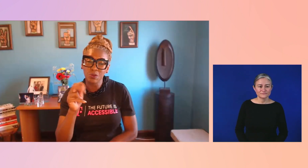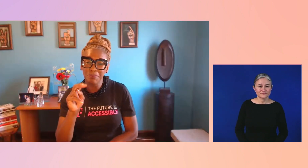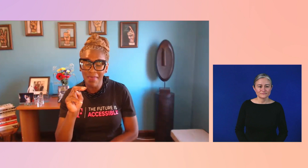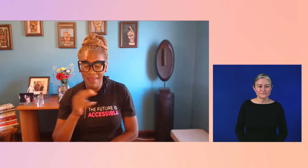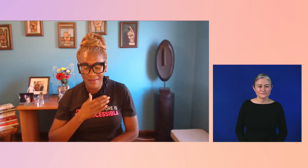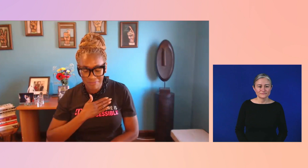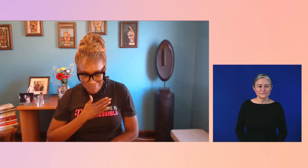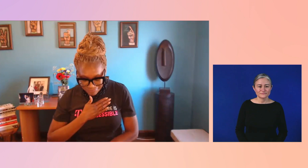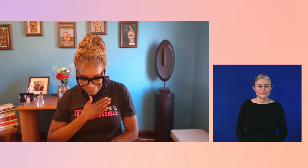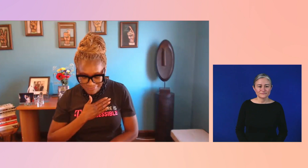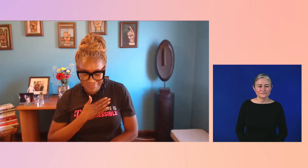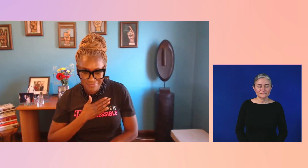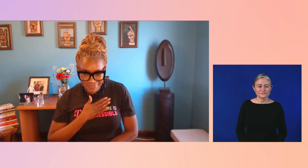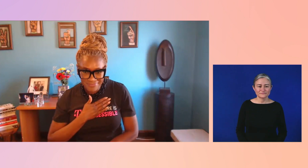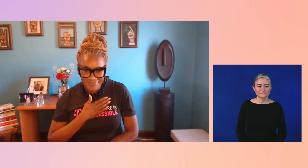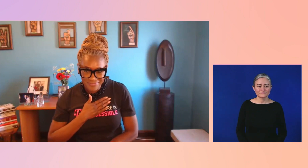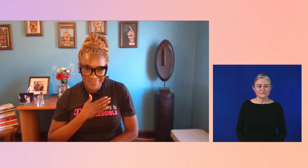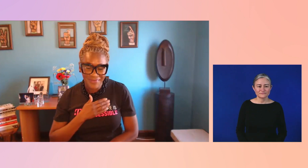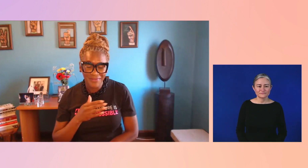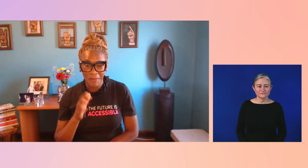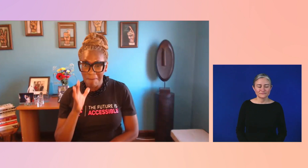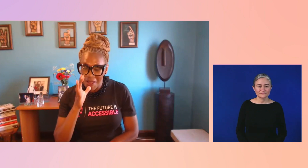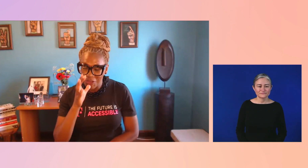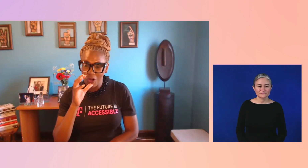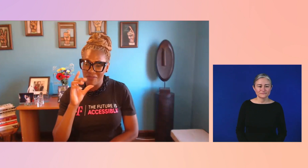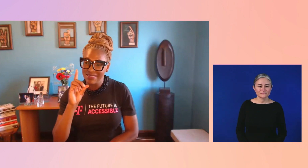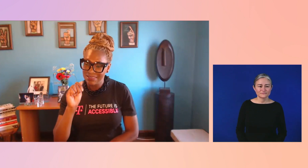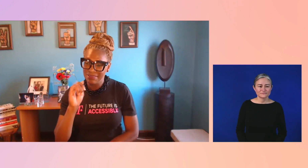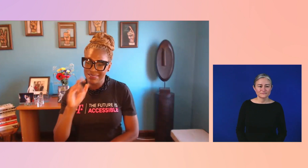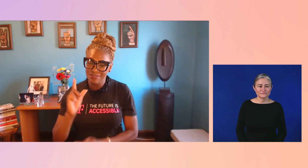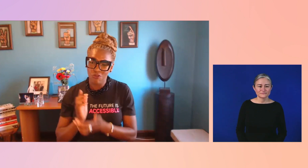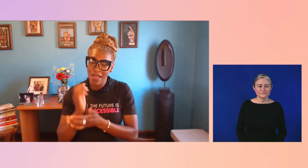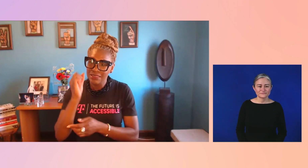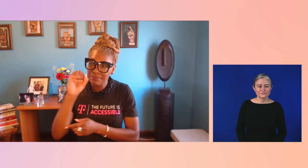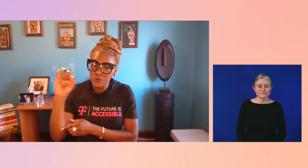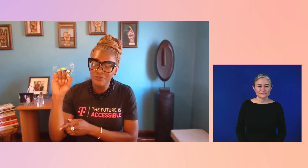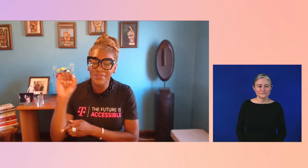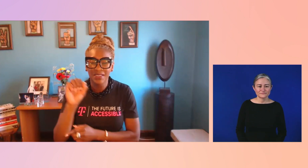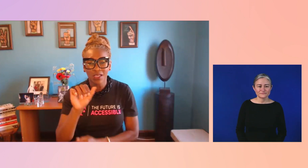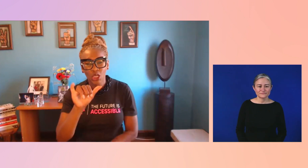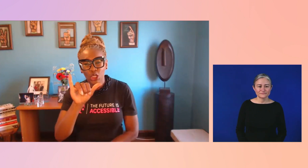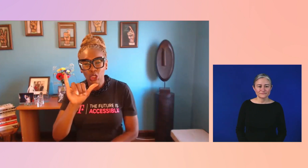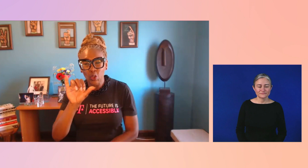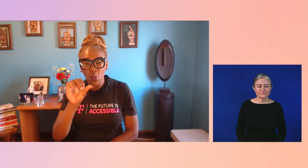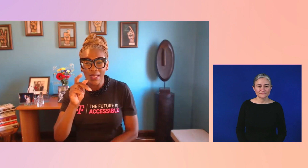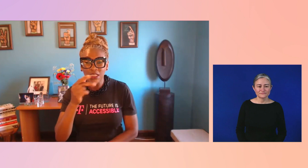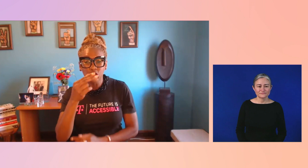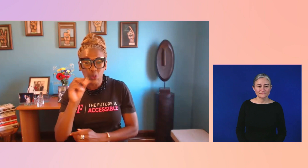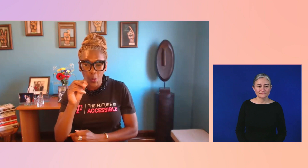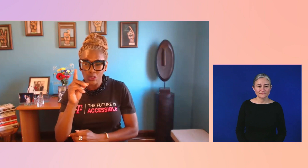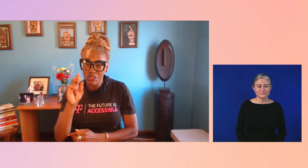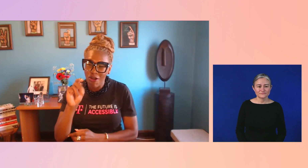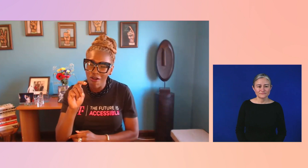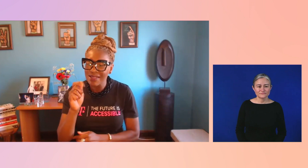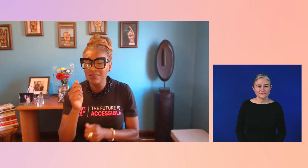the beloved Judy Heumann, of course, who we all know as the mother of disability civil rights movement.